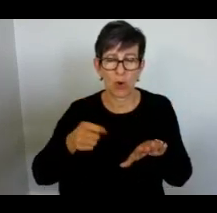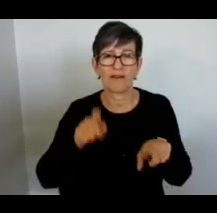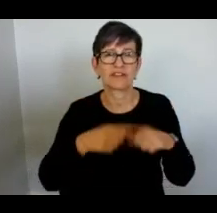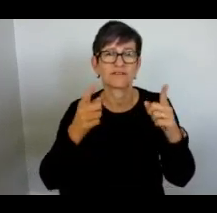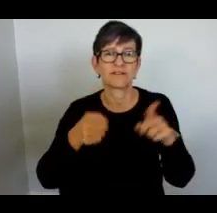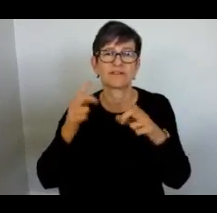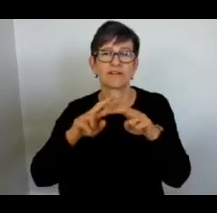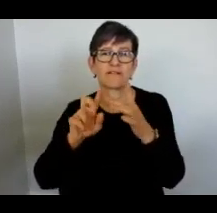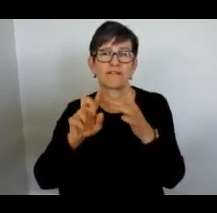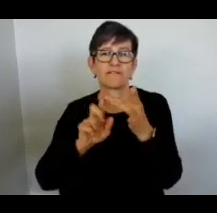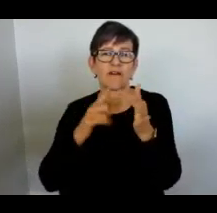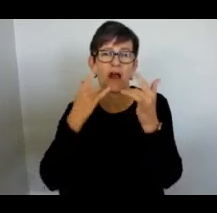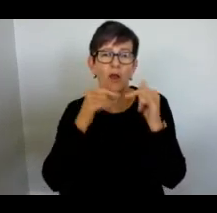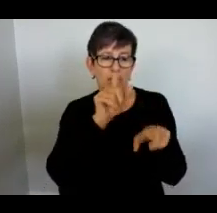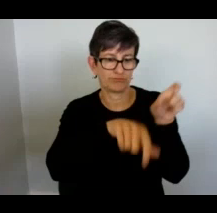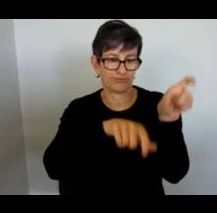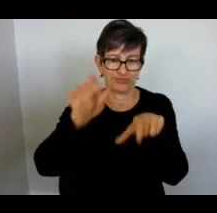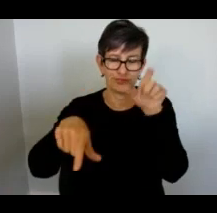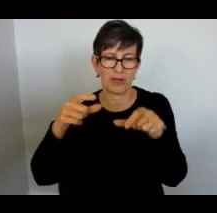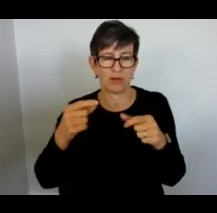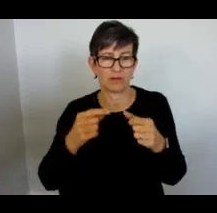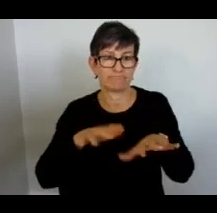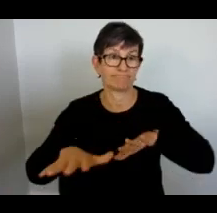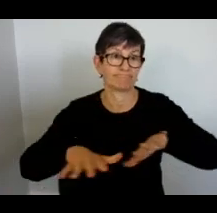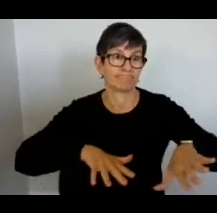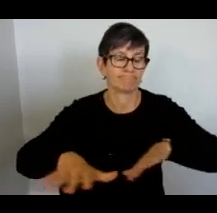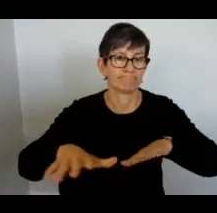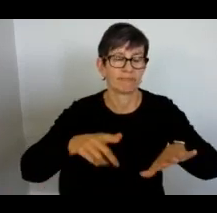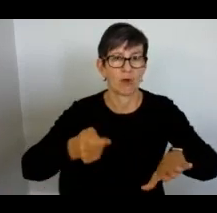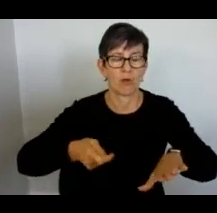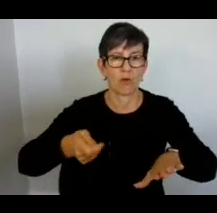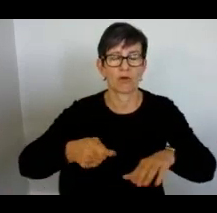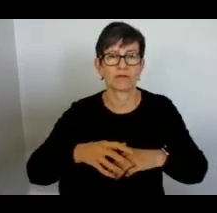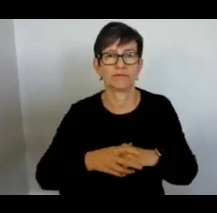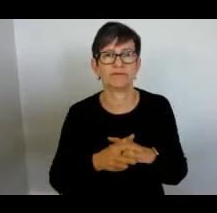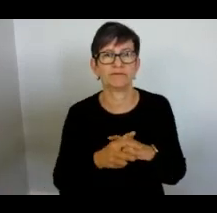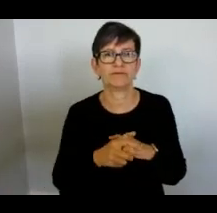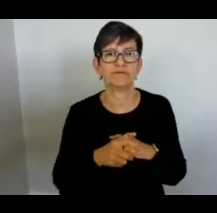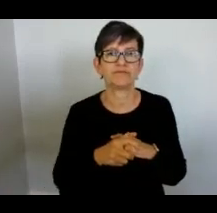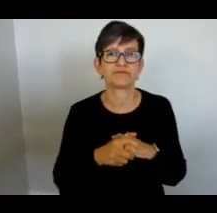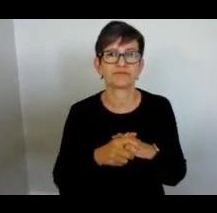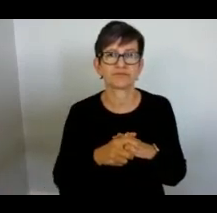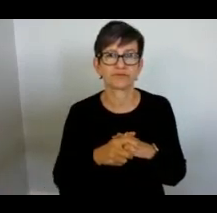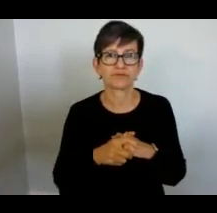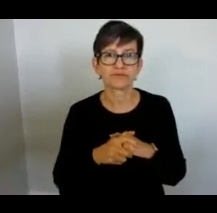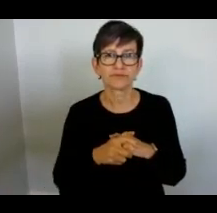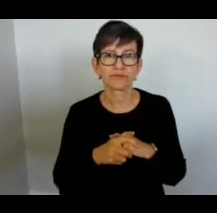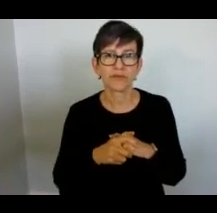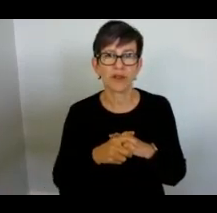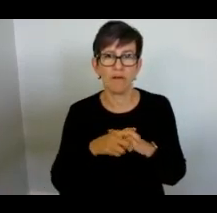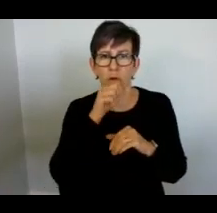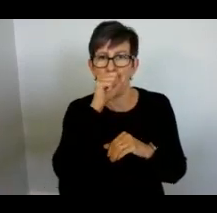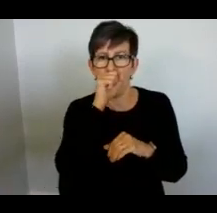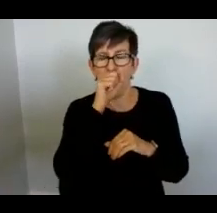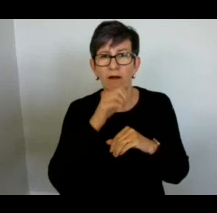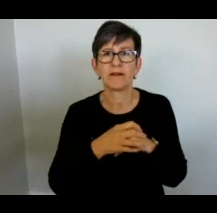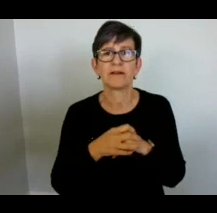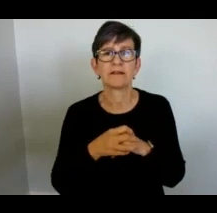number of matters before those courts. For other centres there will be one file lawyer. Examples